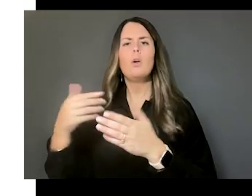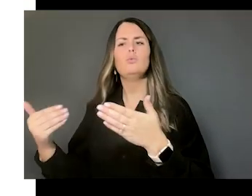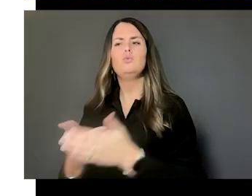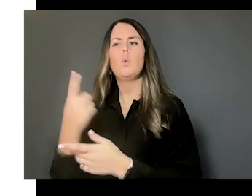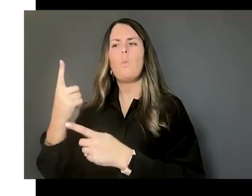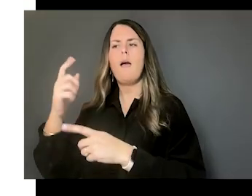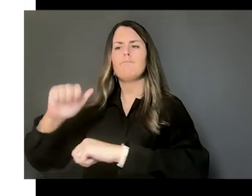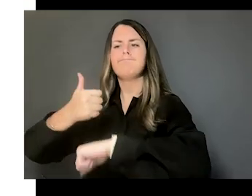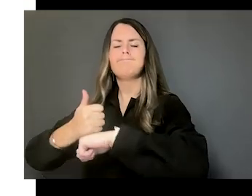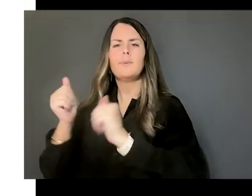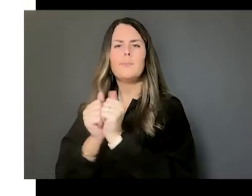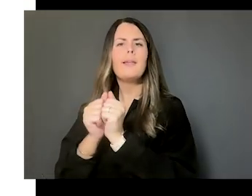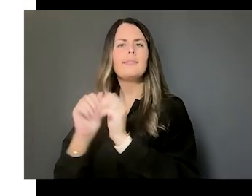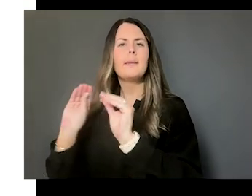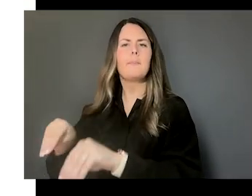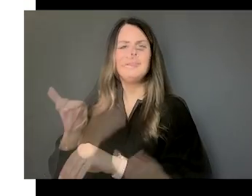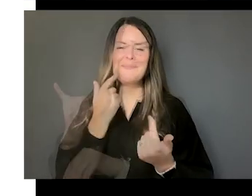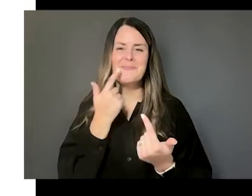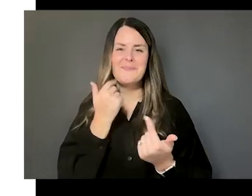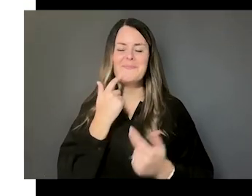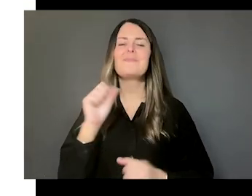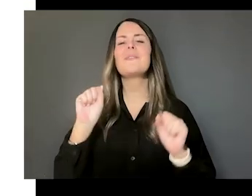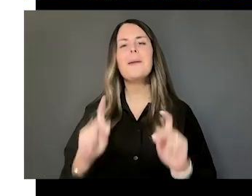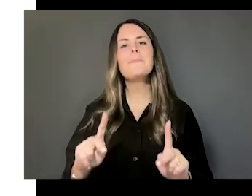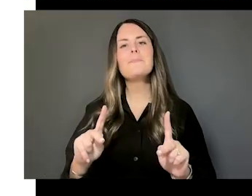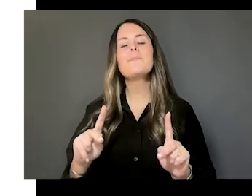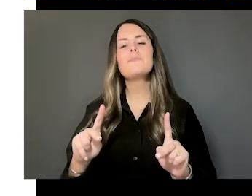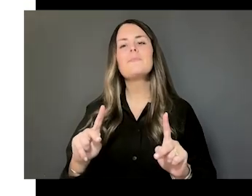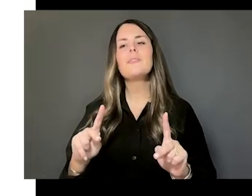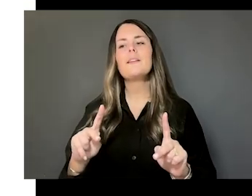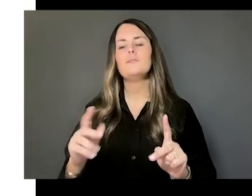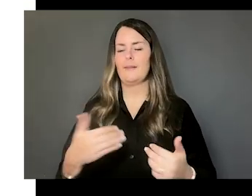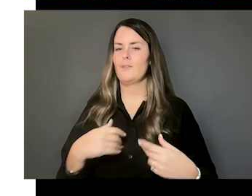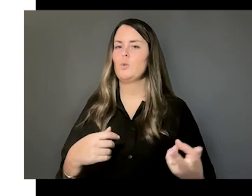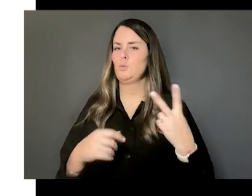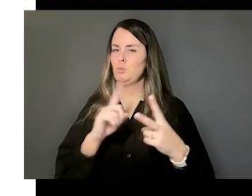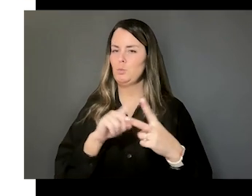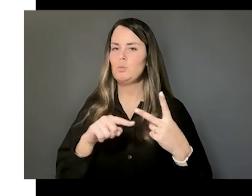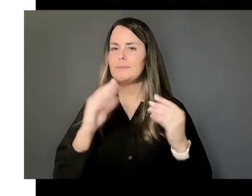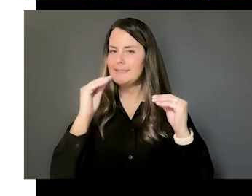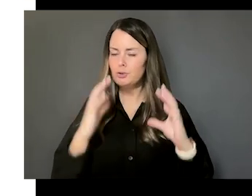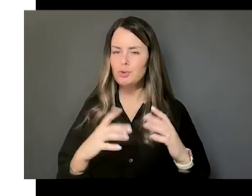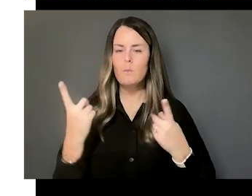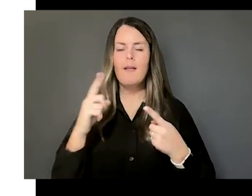And you can share any examples that you have. I have two teachers in mind: One of them